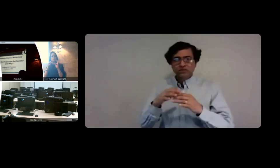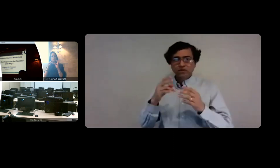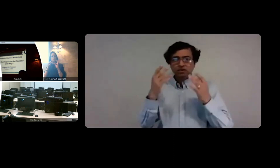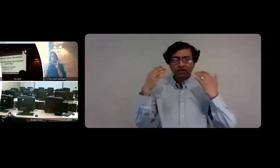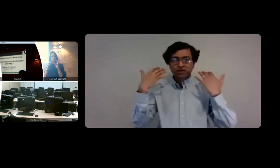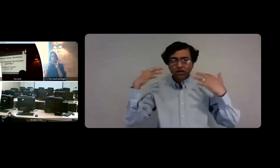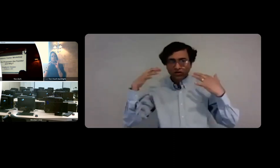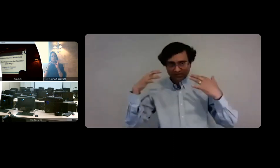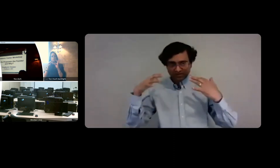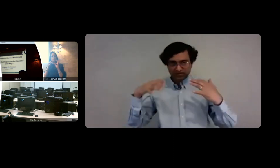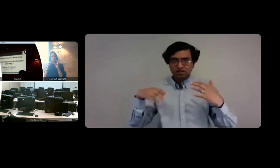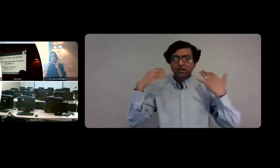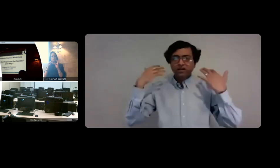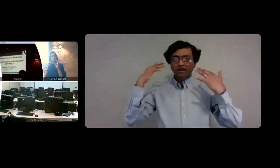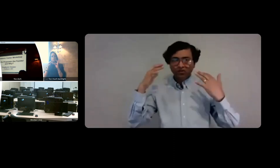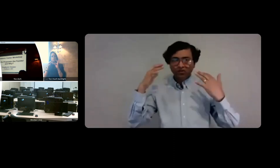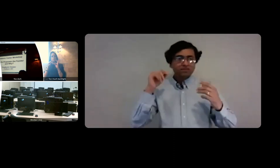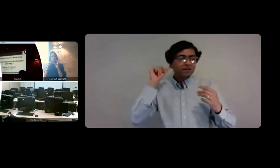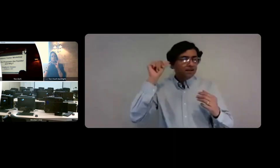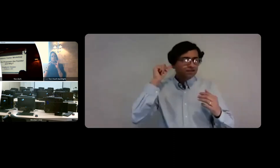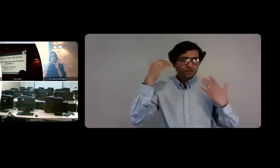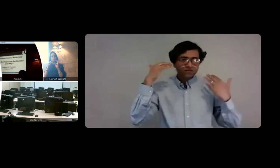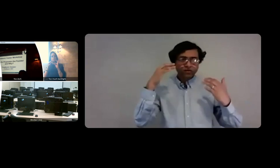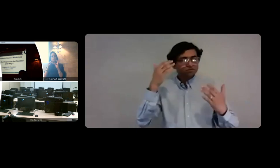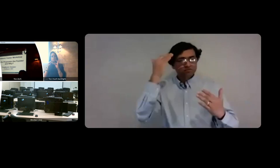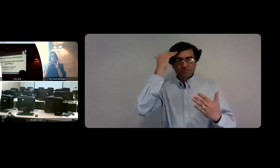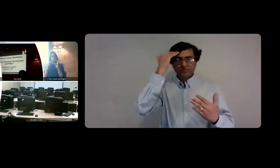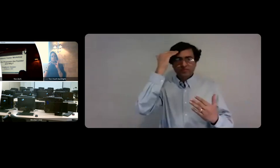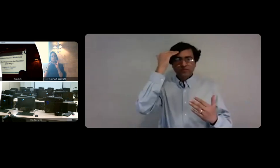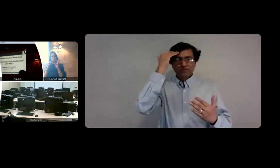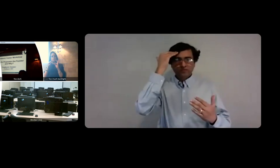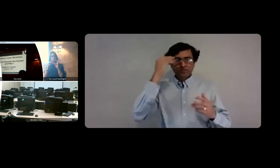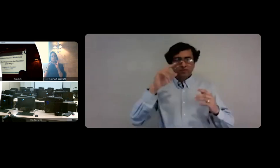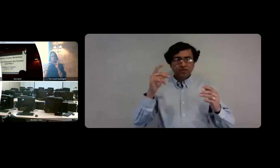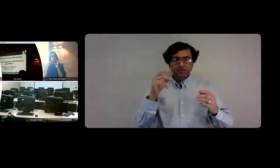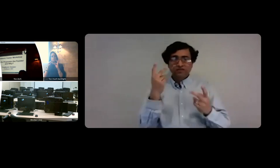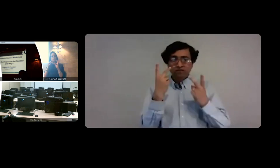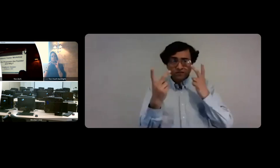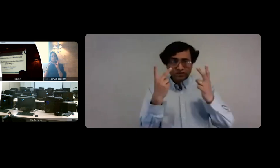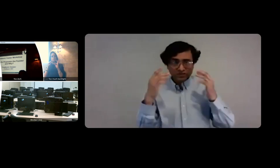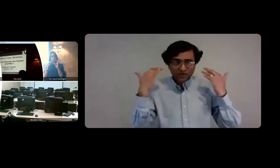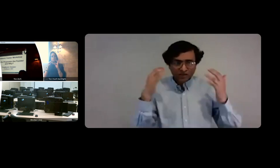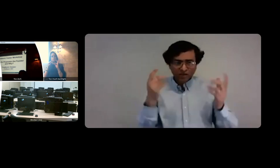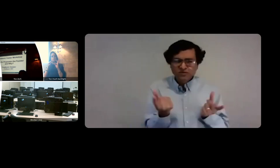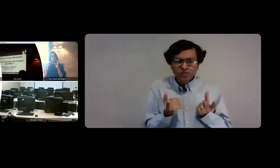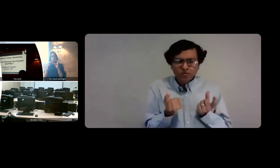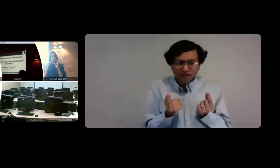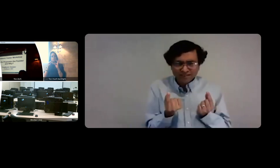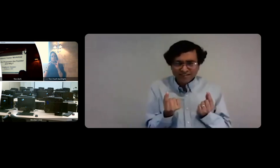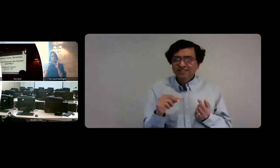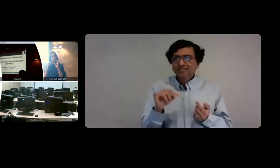So let's move away from the visual distraction for a moment, and look instead at visual noise.